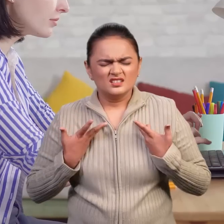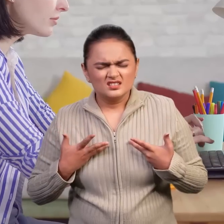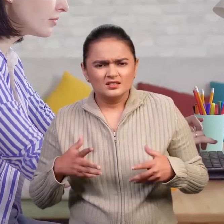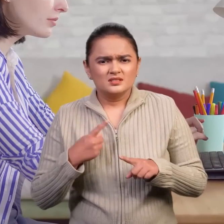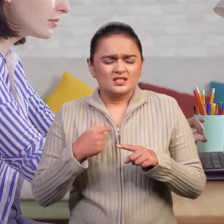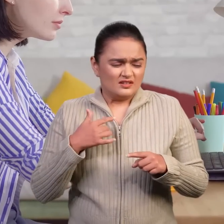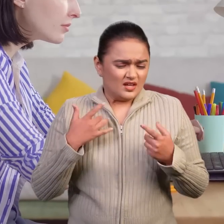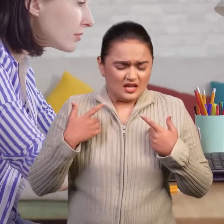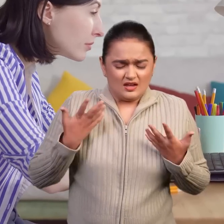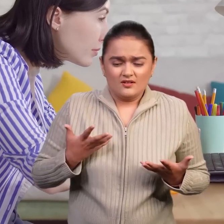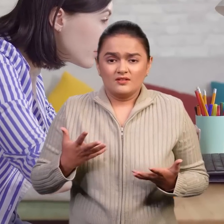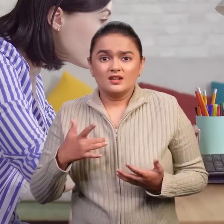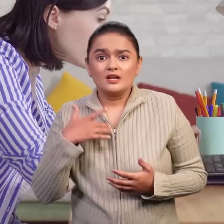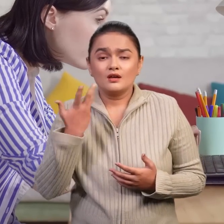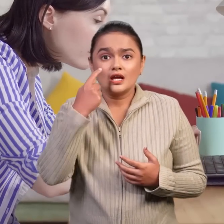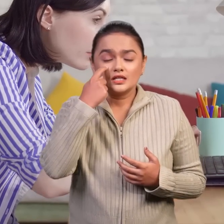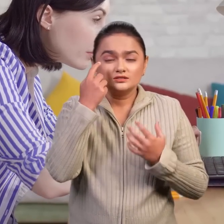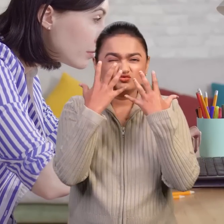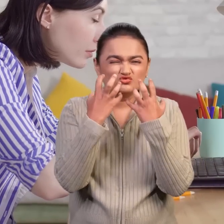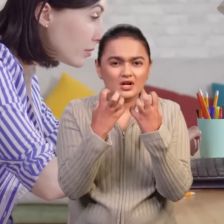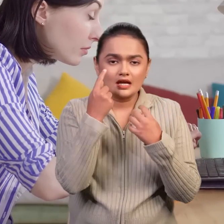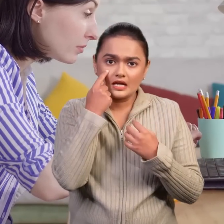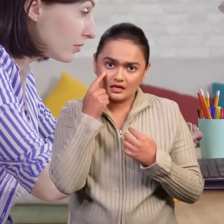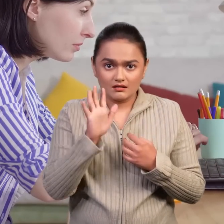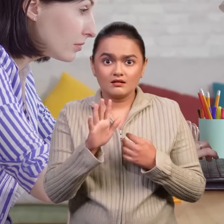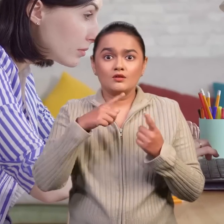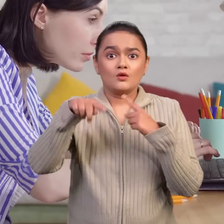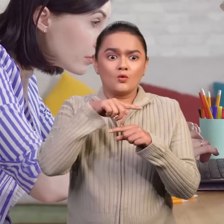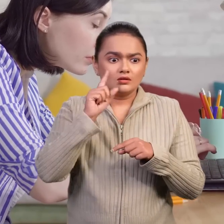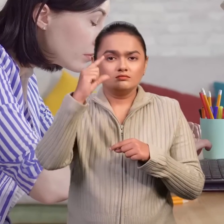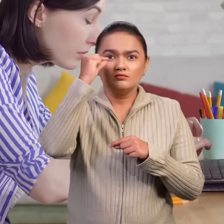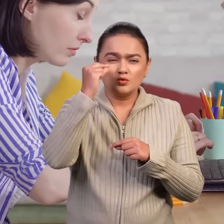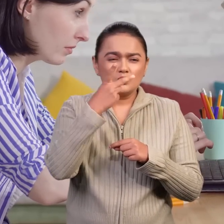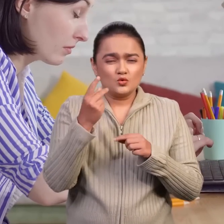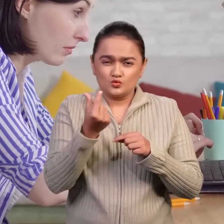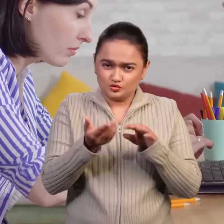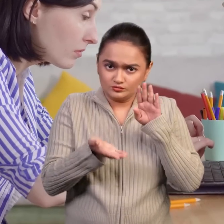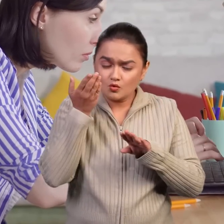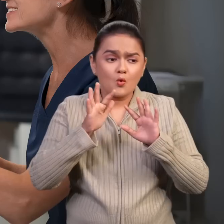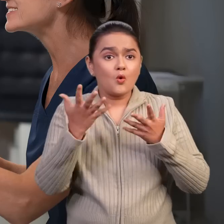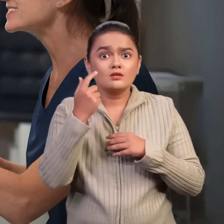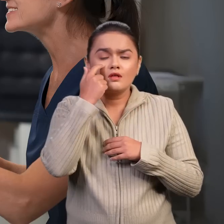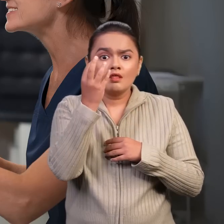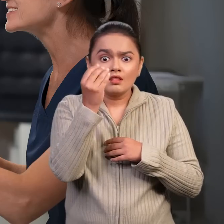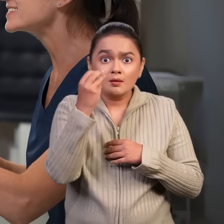Tiredness and heaviness might be because of dry eye. You need to use more lubricants, or it could be a number